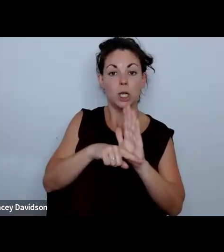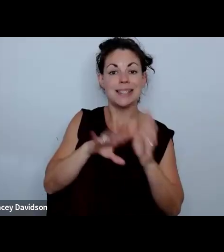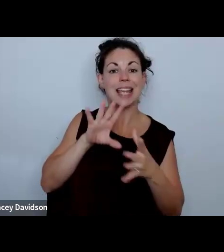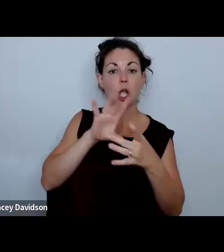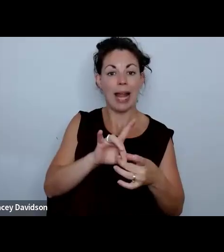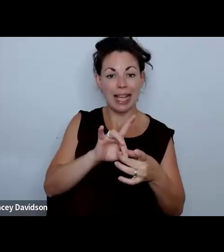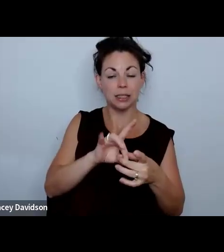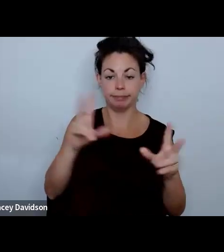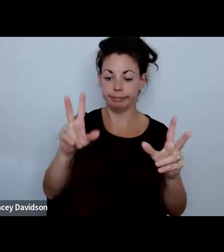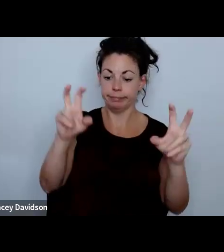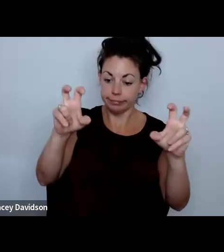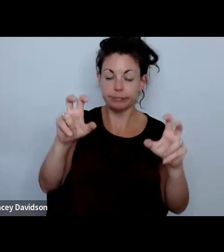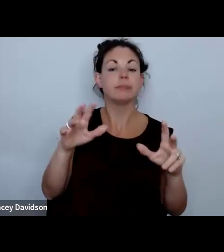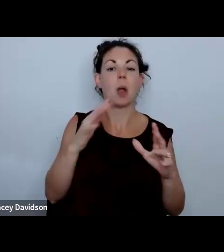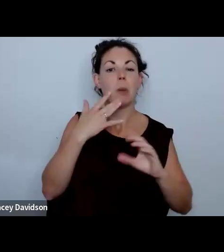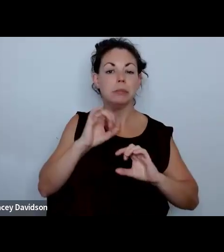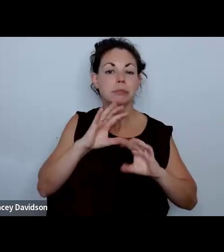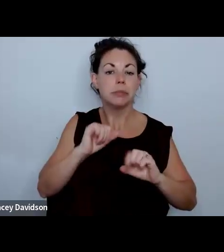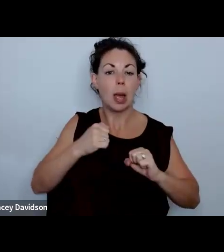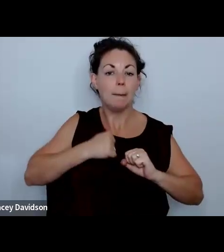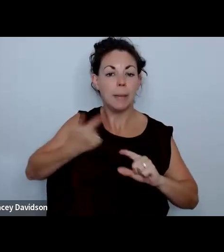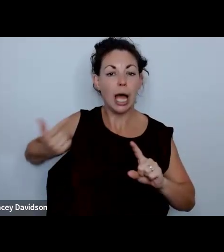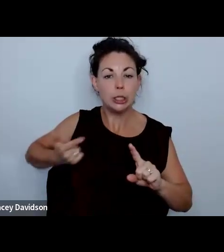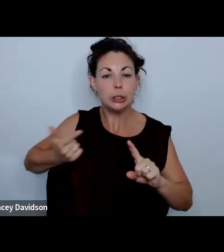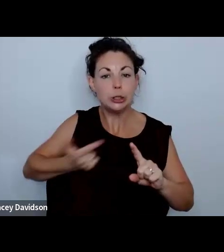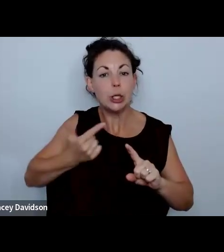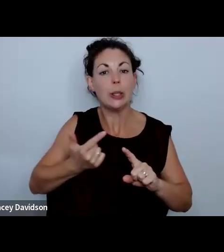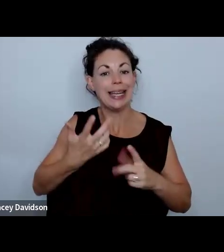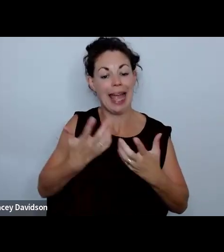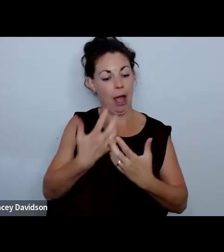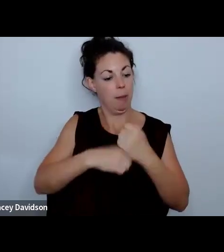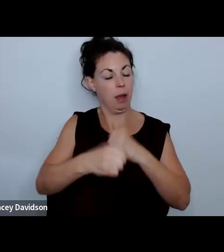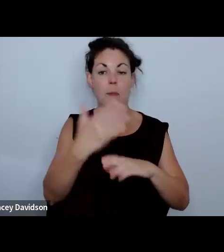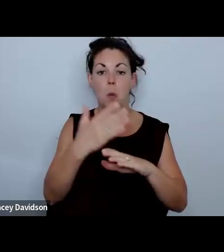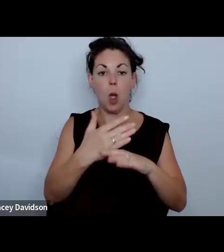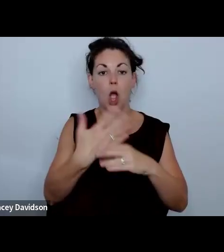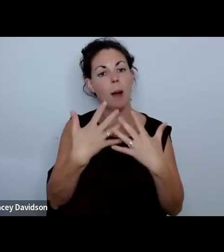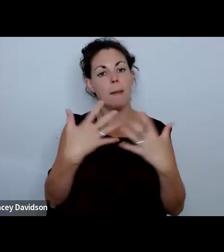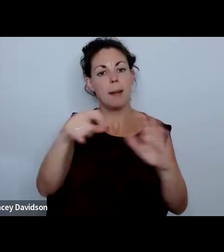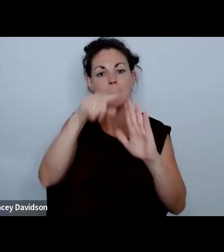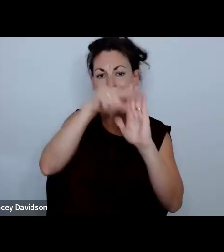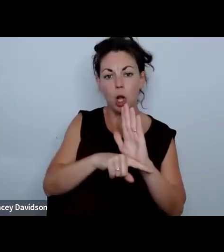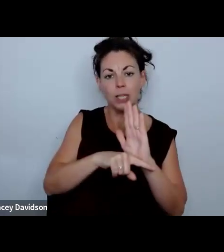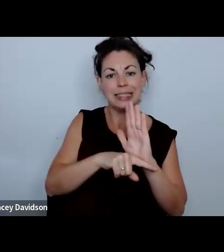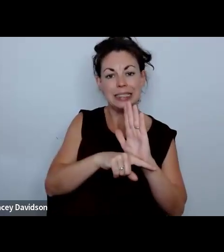into how we do public policy in a think tank setting I wanted to talk about the government's